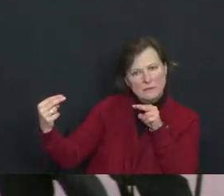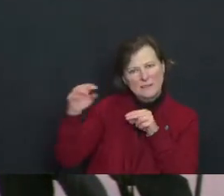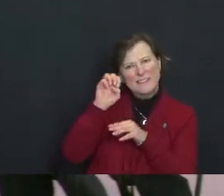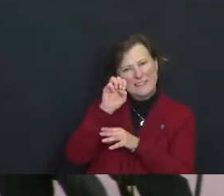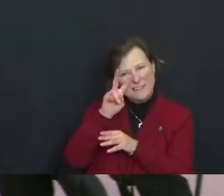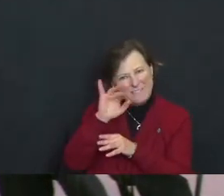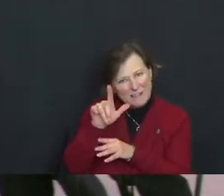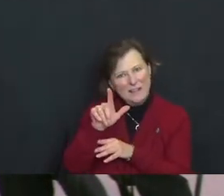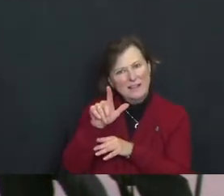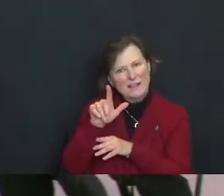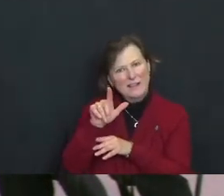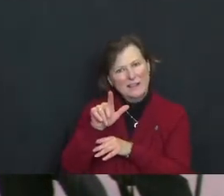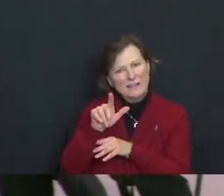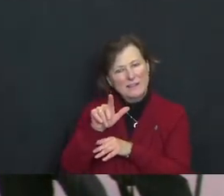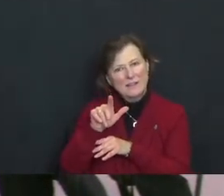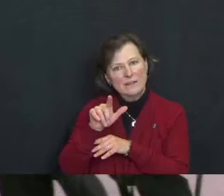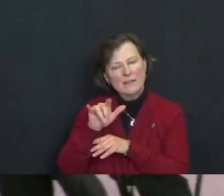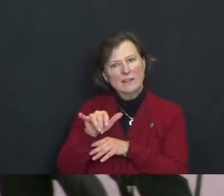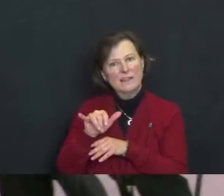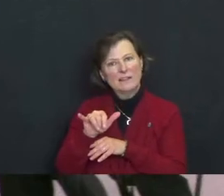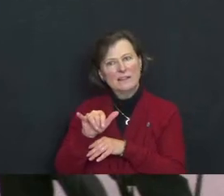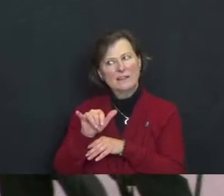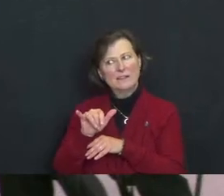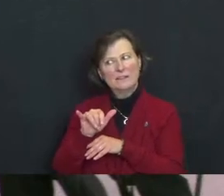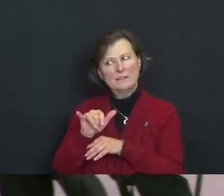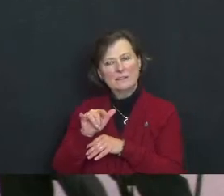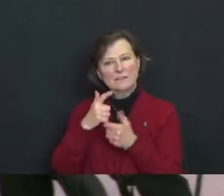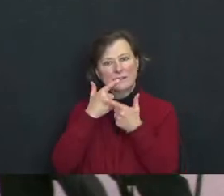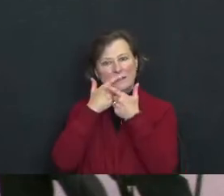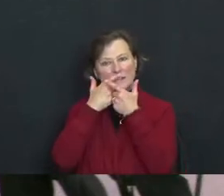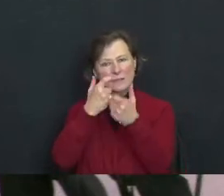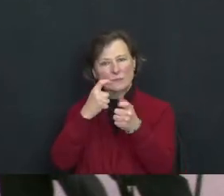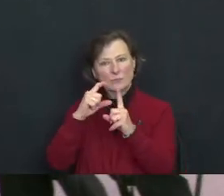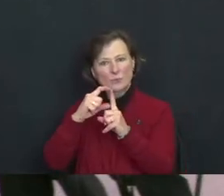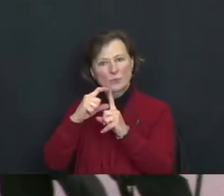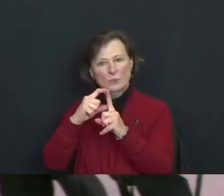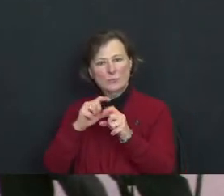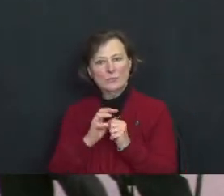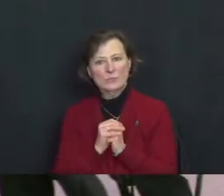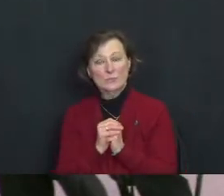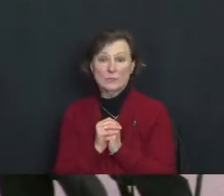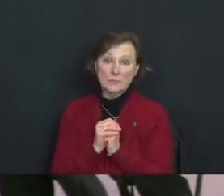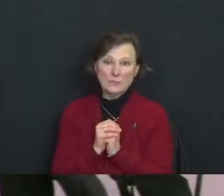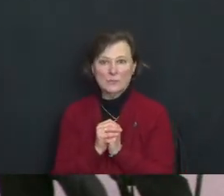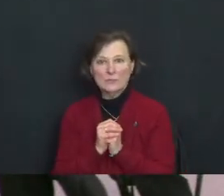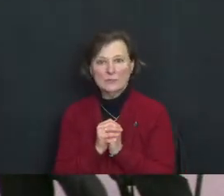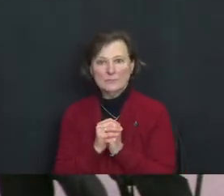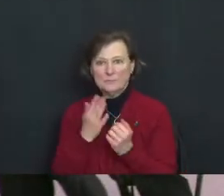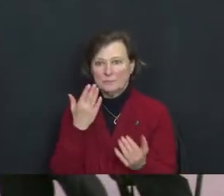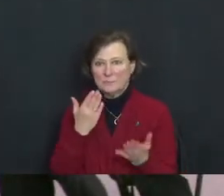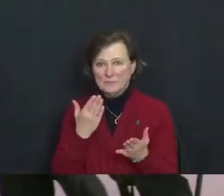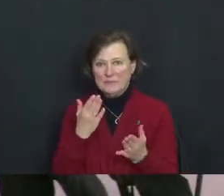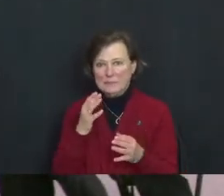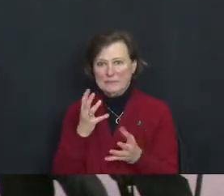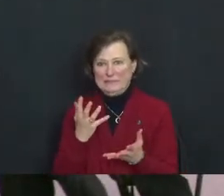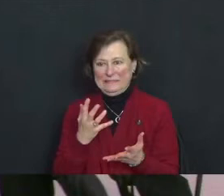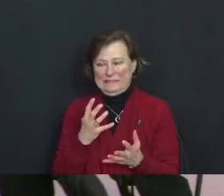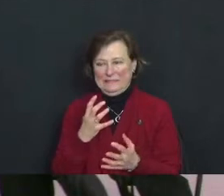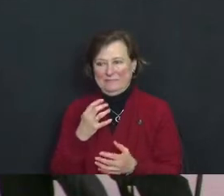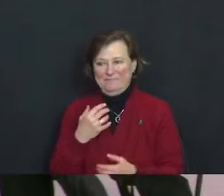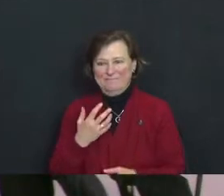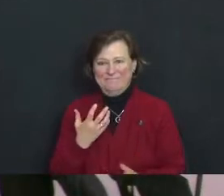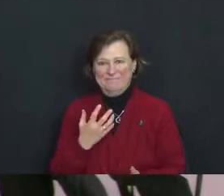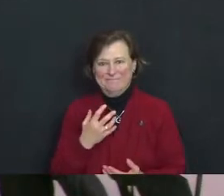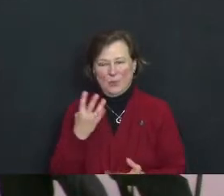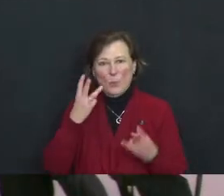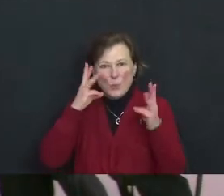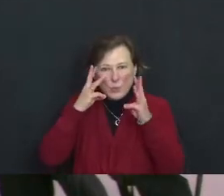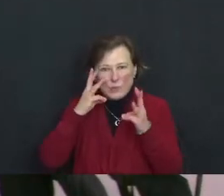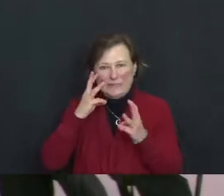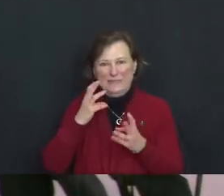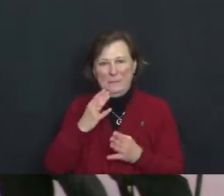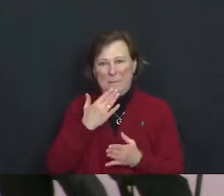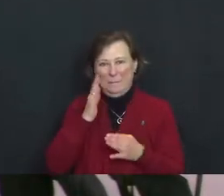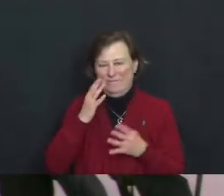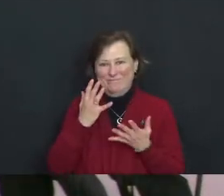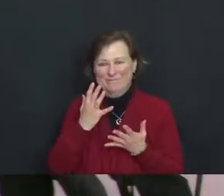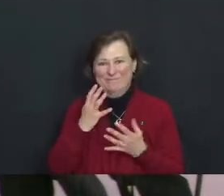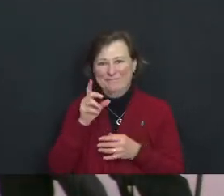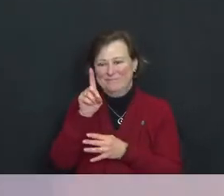Now evil, that's an interesting word or maybe a disturbing word, a very worrisome word.